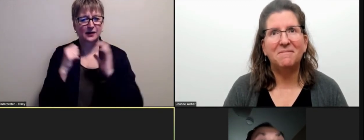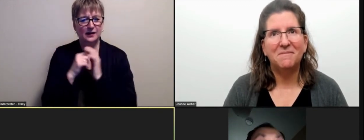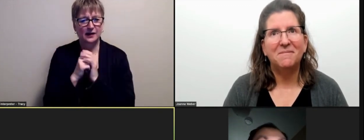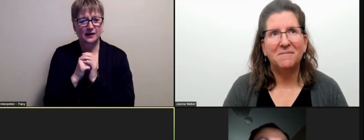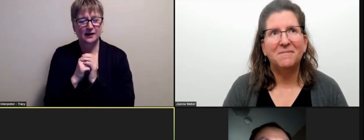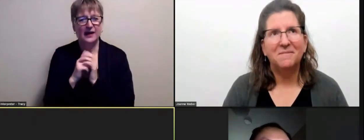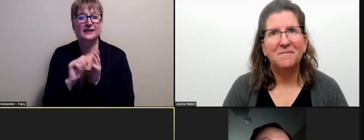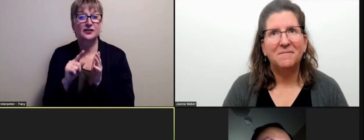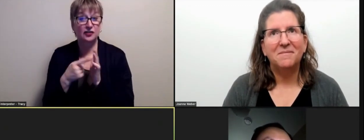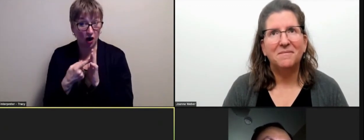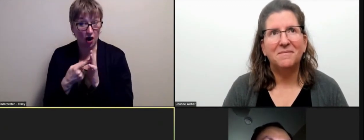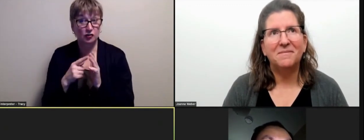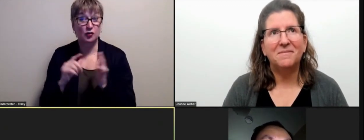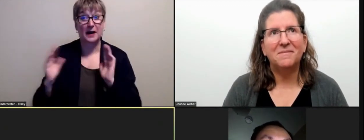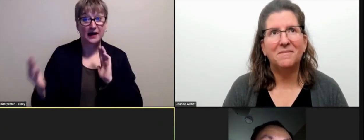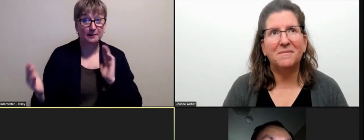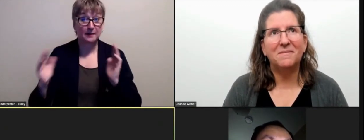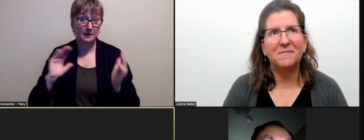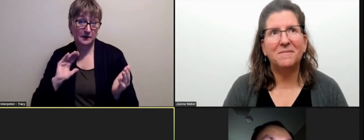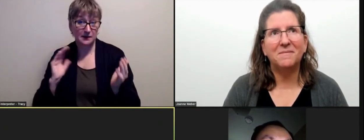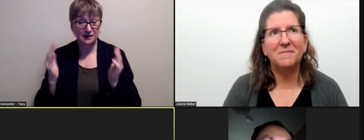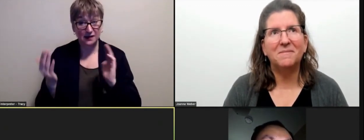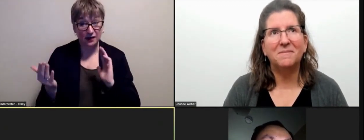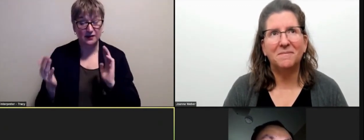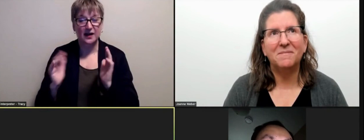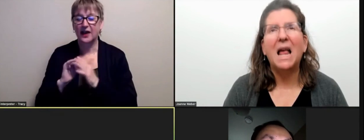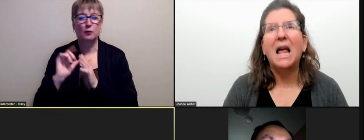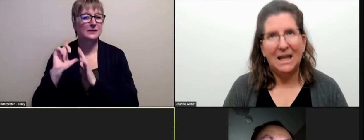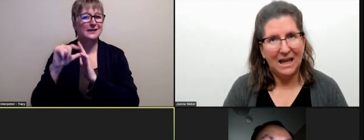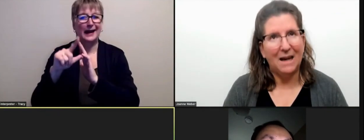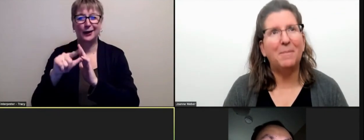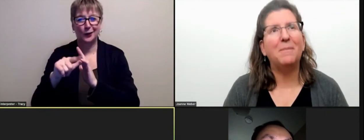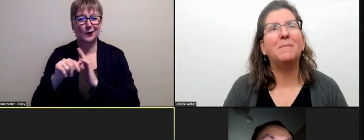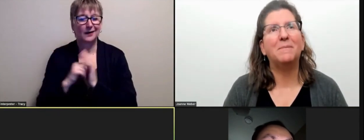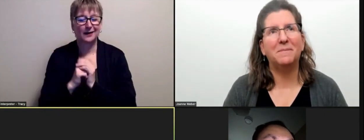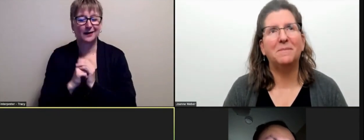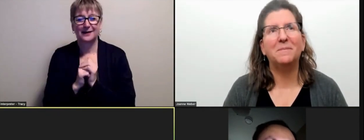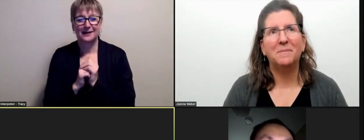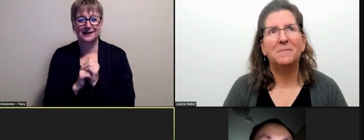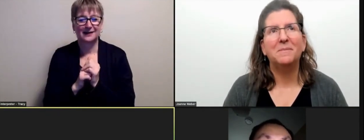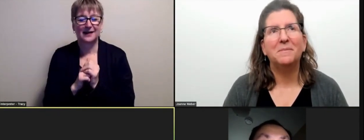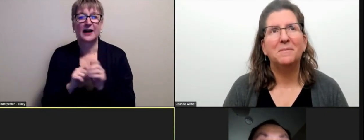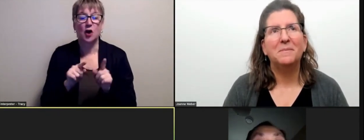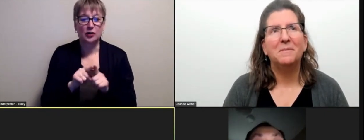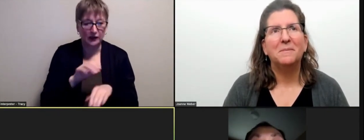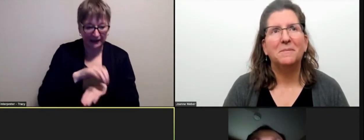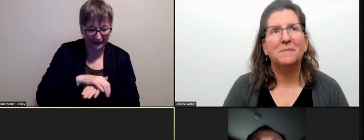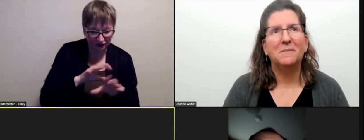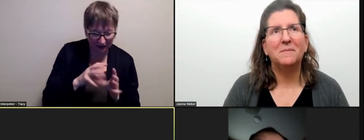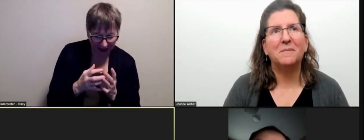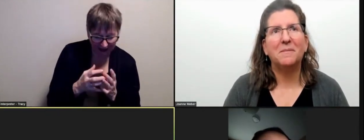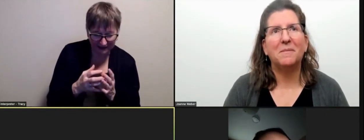making comparisons in order from - you know uh - from English class or to a movie I saw.